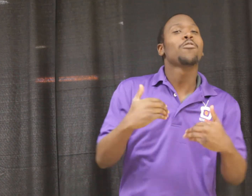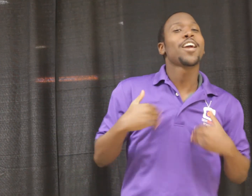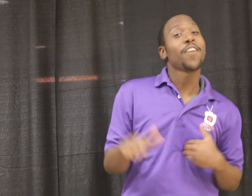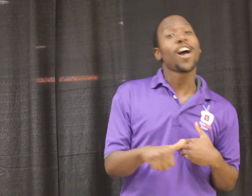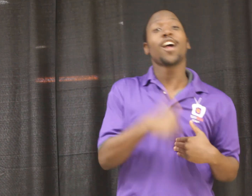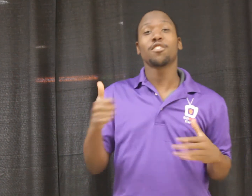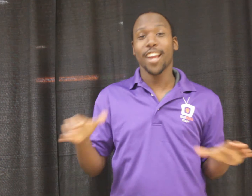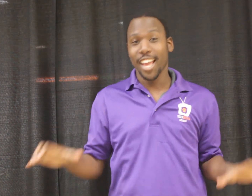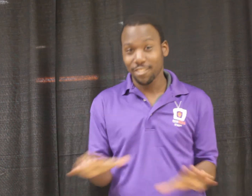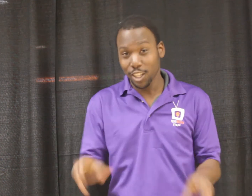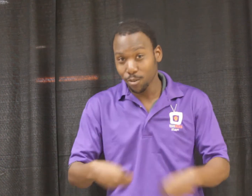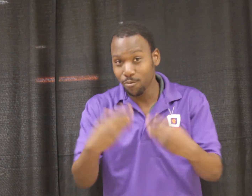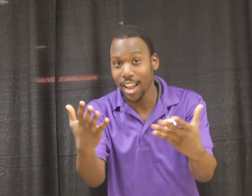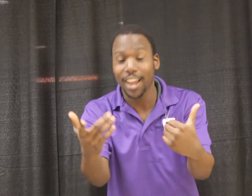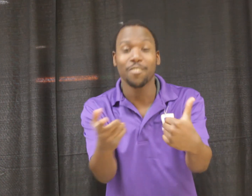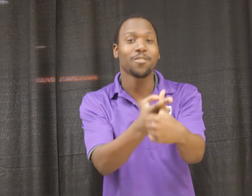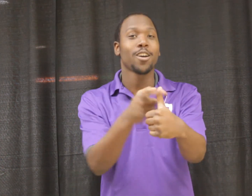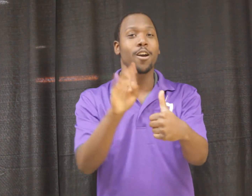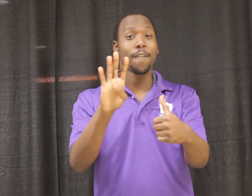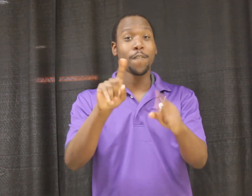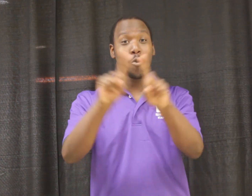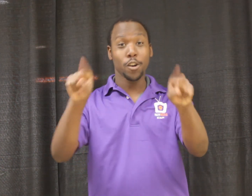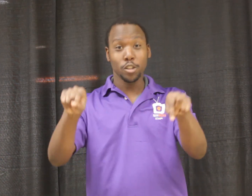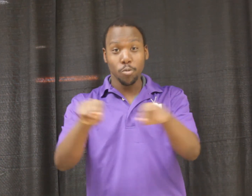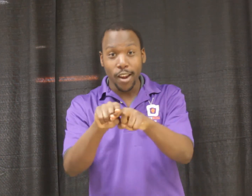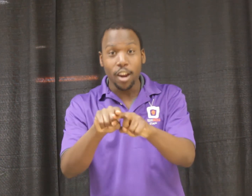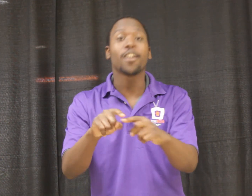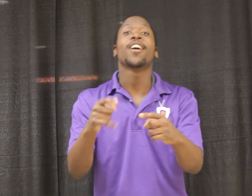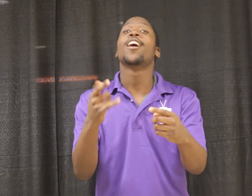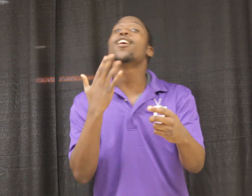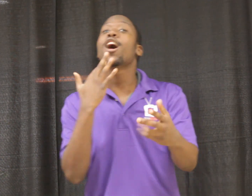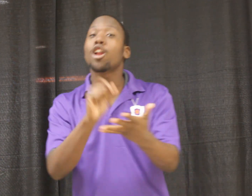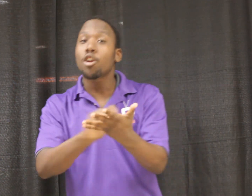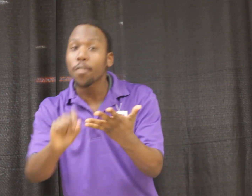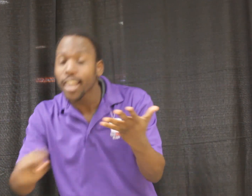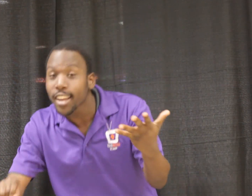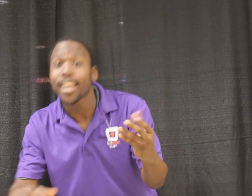We have other activities provided, such as four square, coloring books,